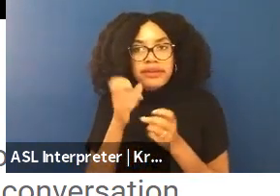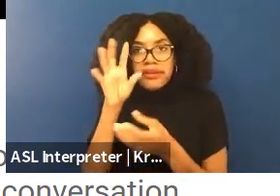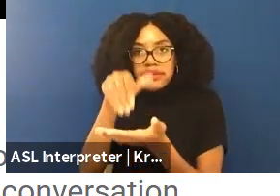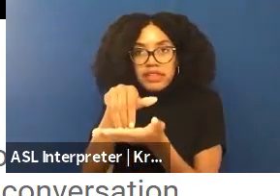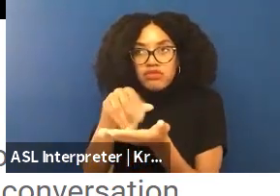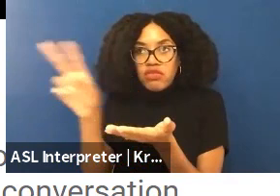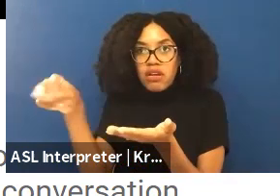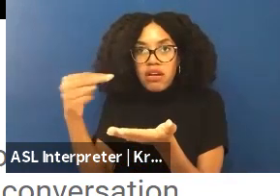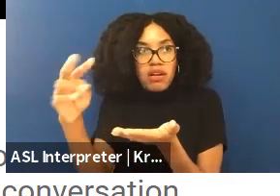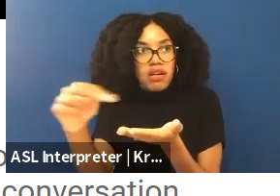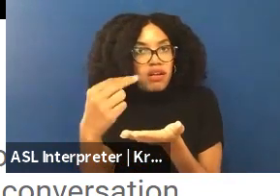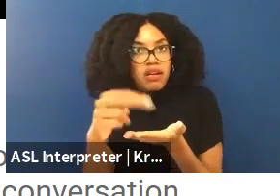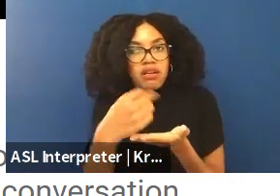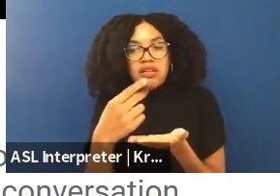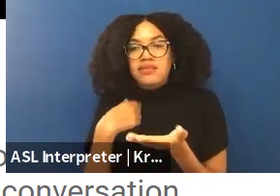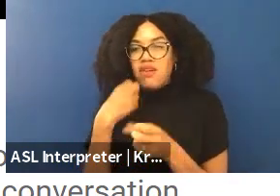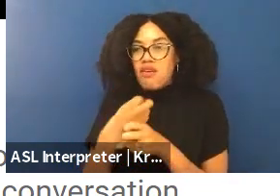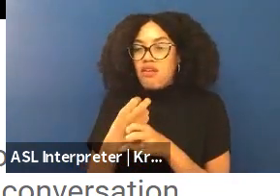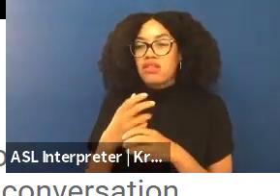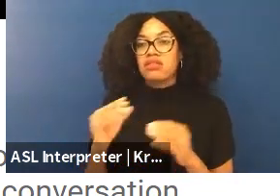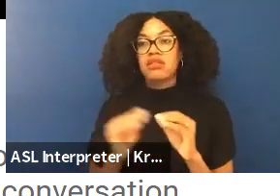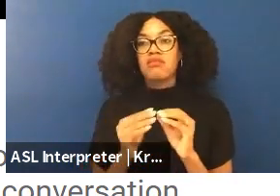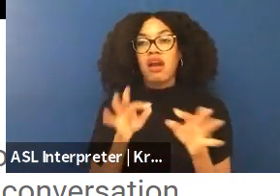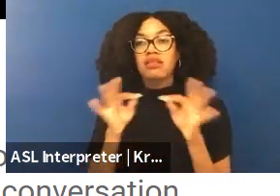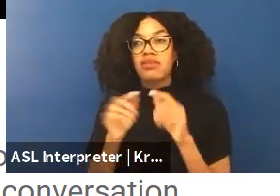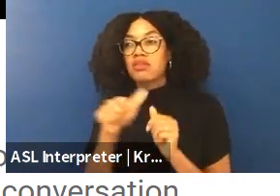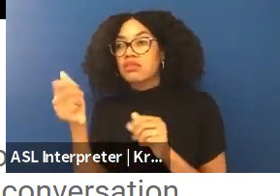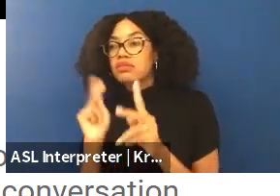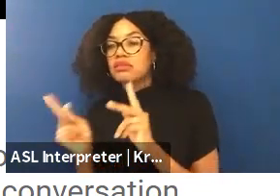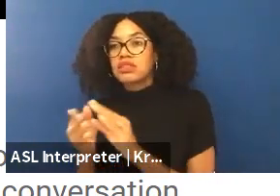But it's really hard to get traction and I've been frustrated with the amount of visibility